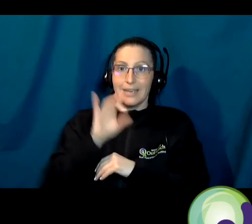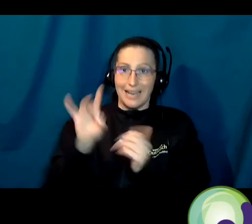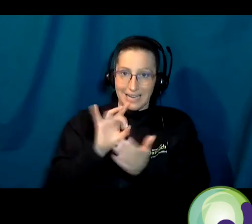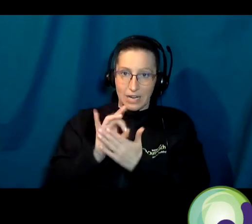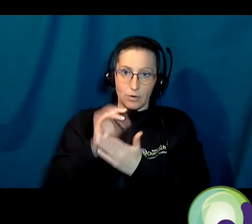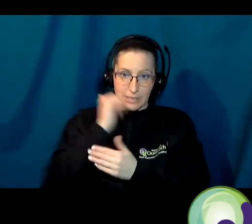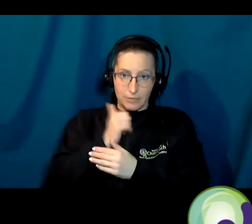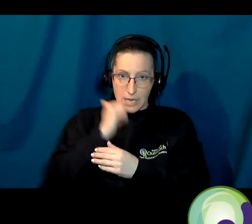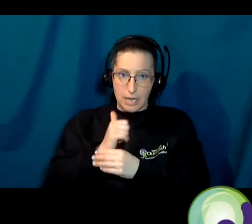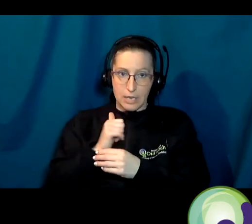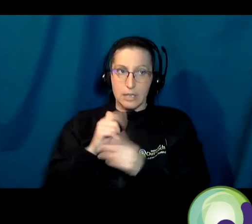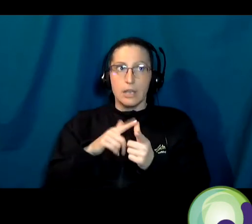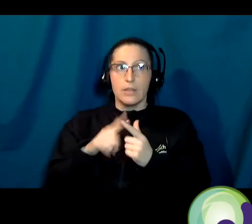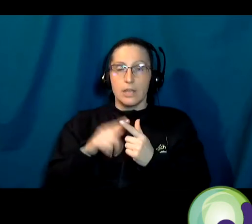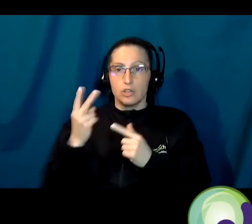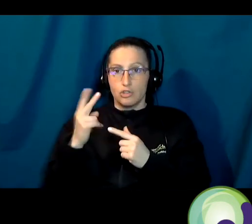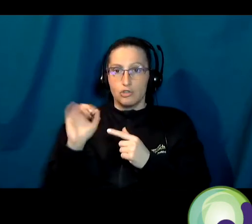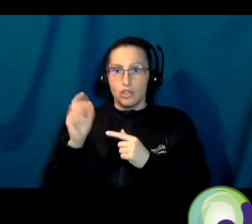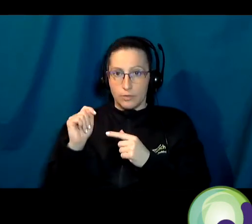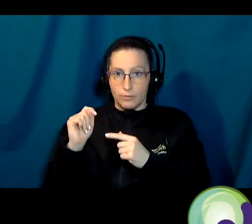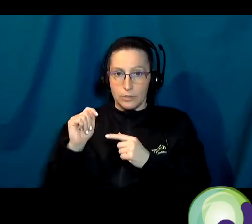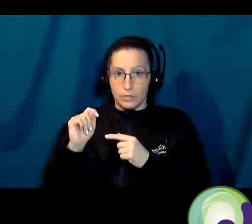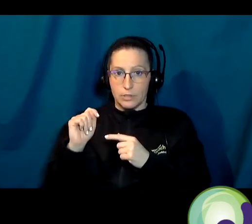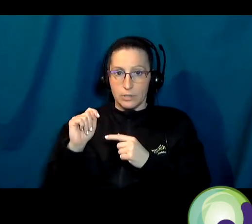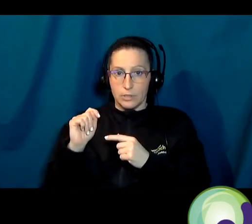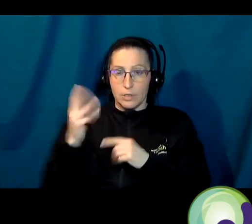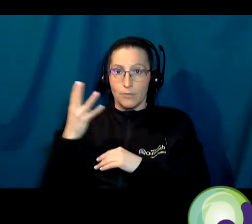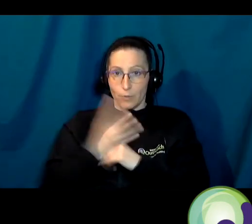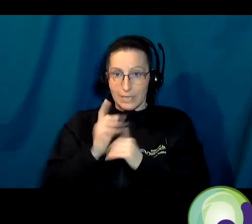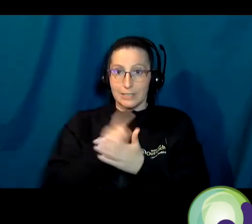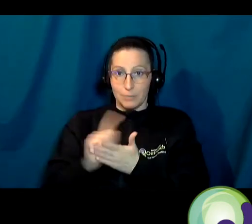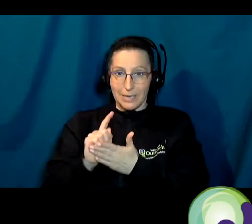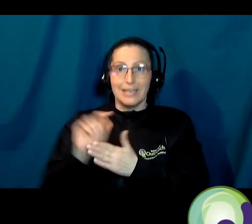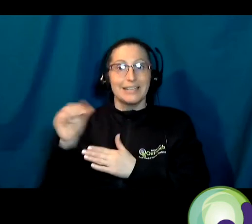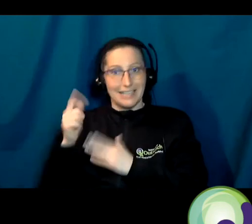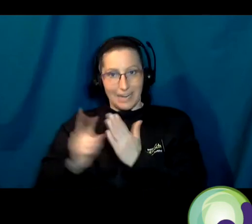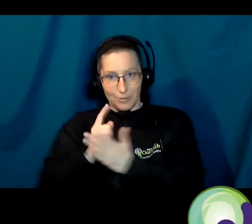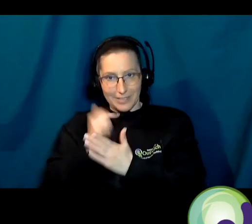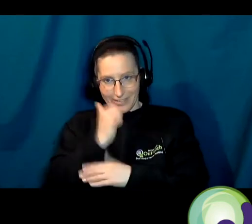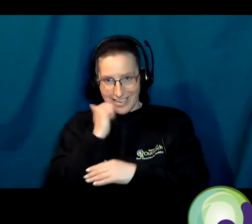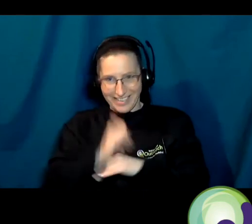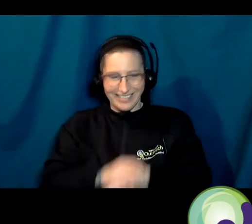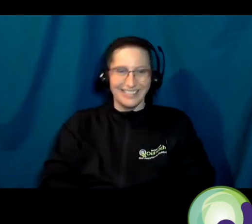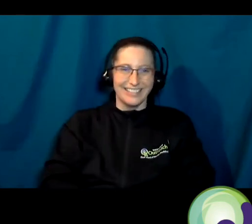and then two shifts. Four days per week, 10 hours per day. So there's a variety.